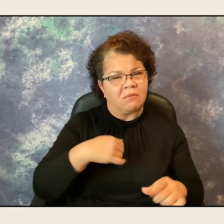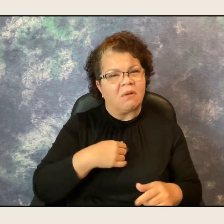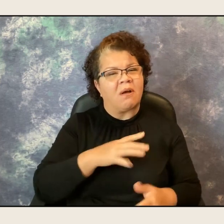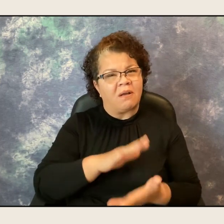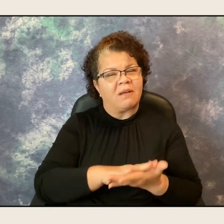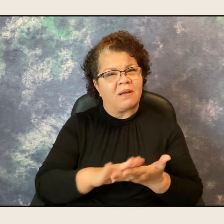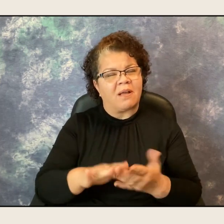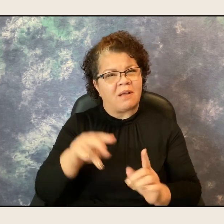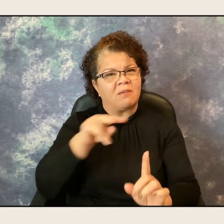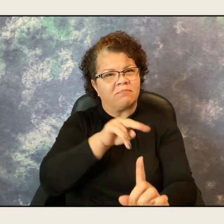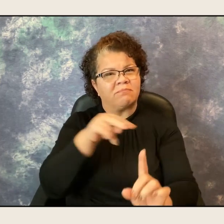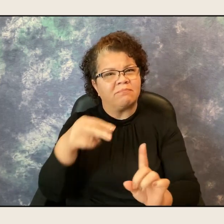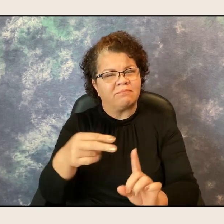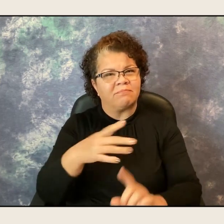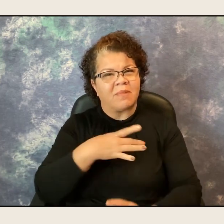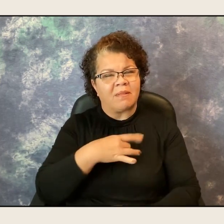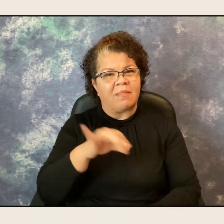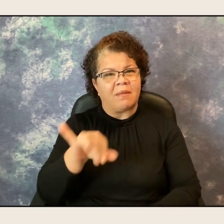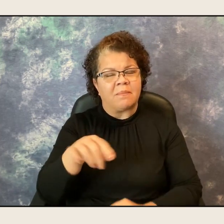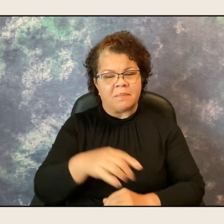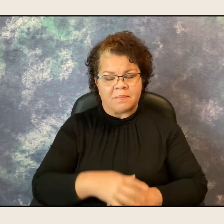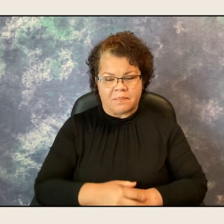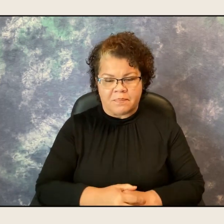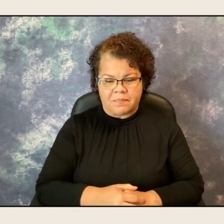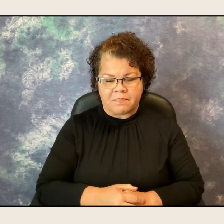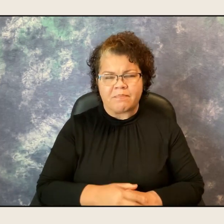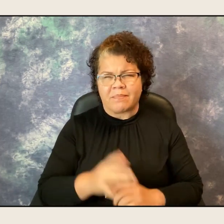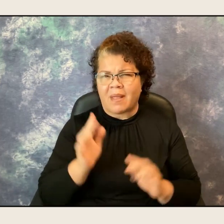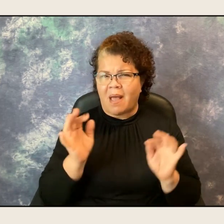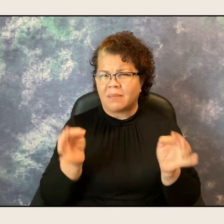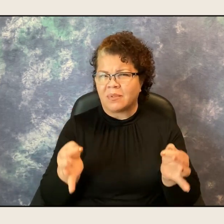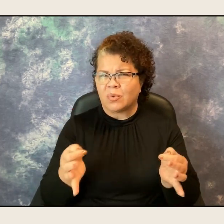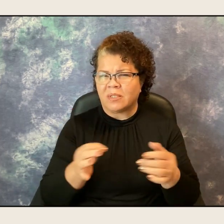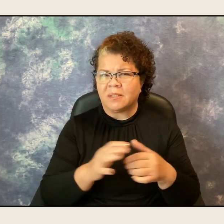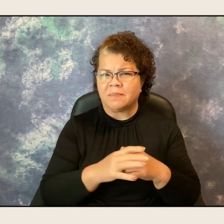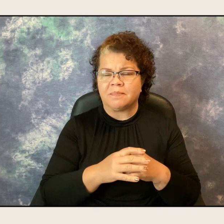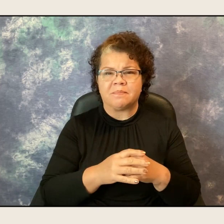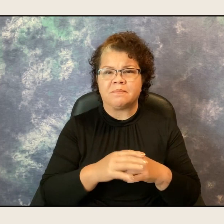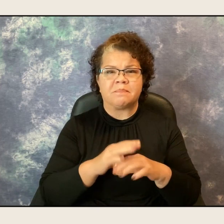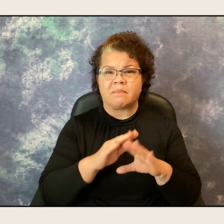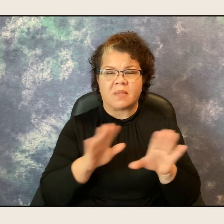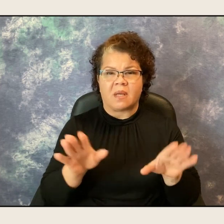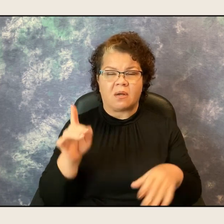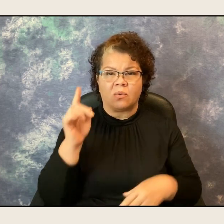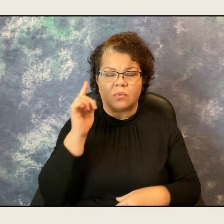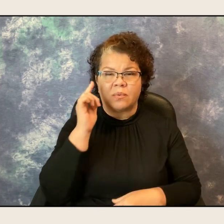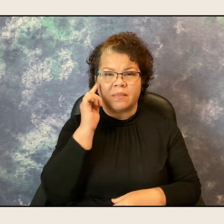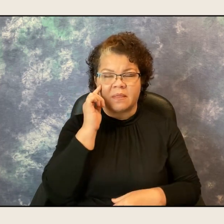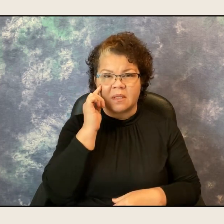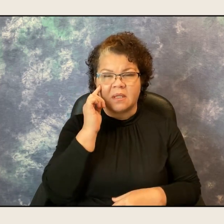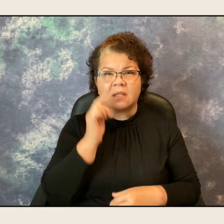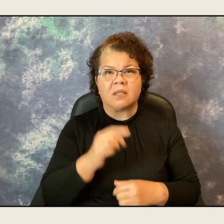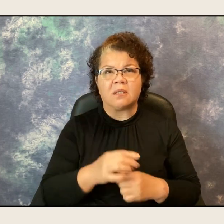And absolutely. I don't think that how the arts are framed